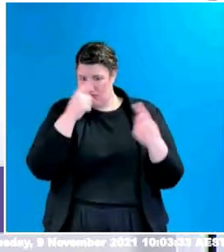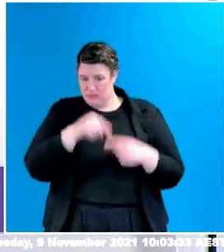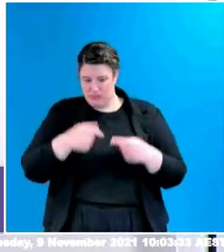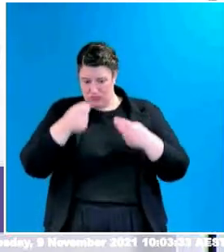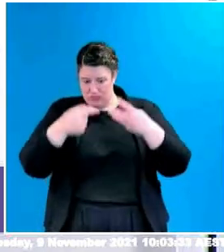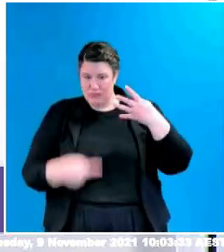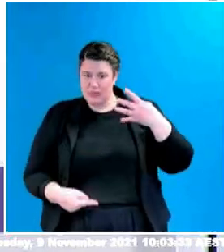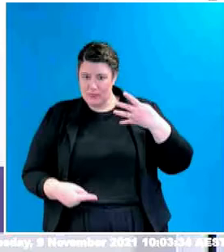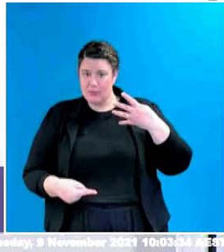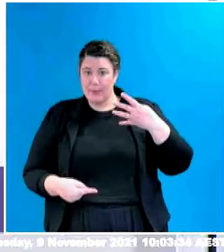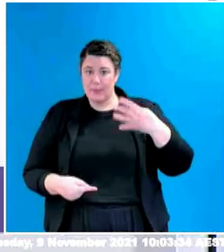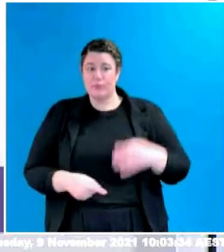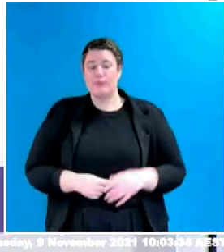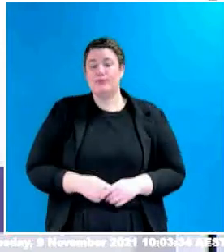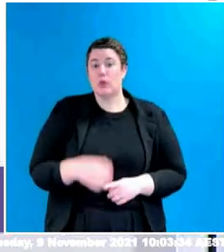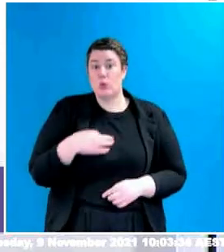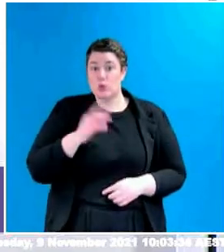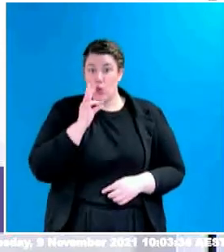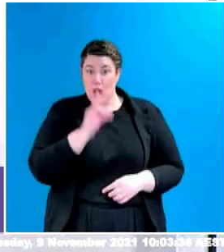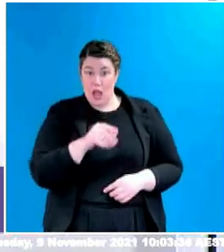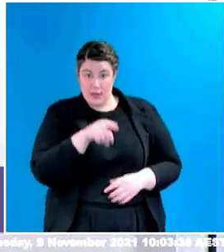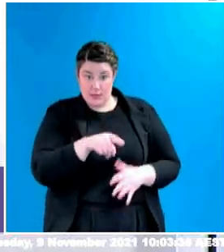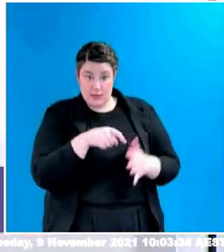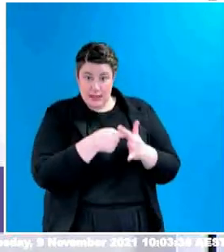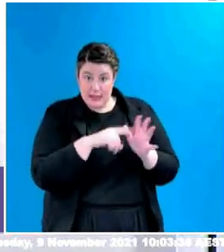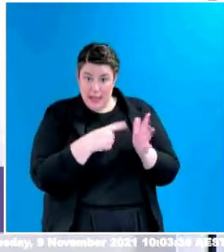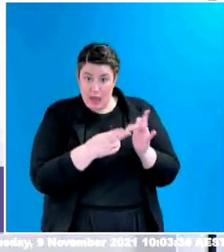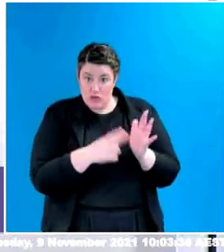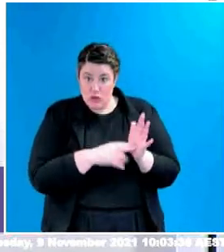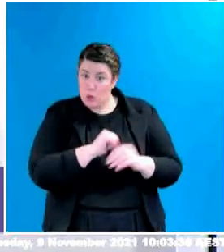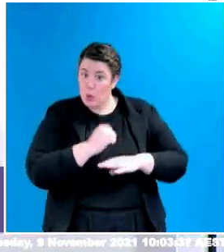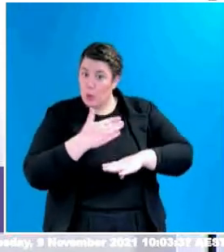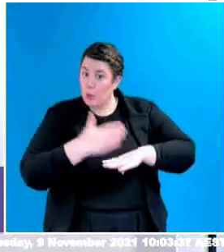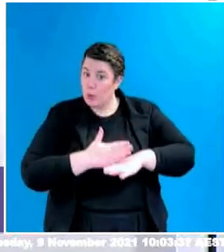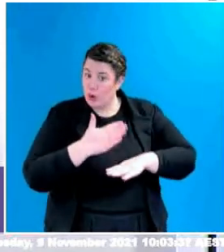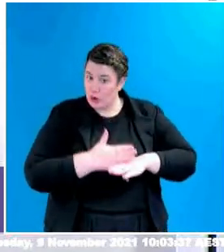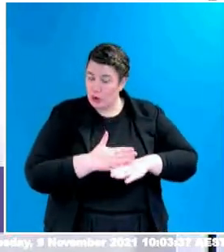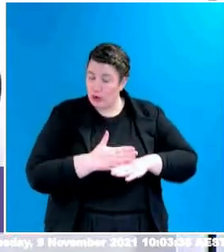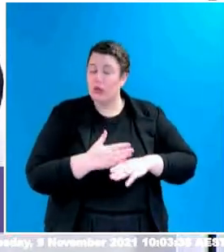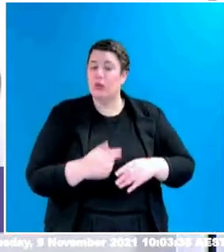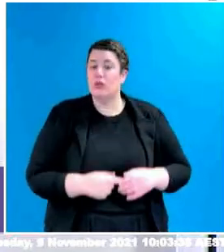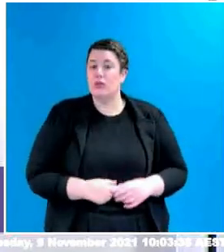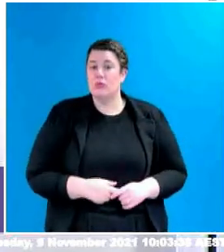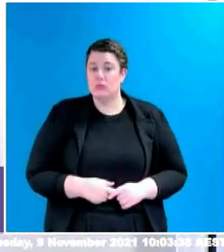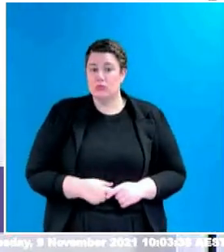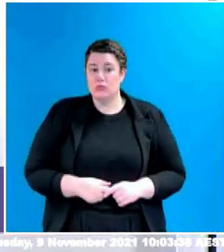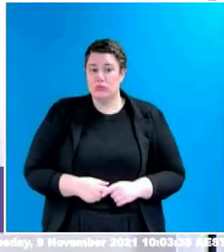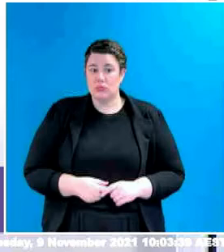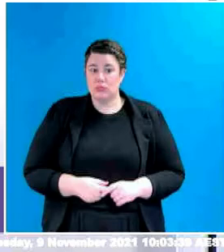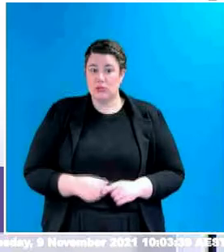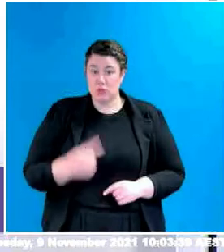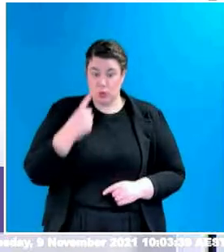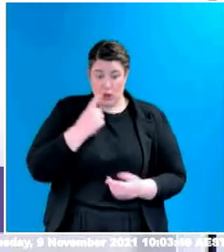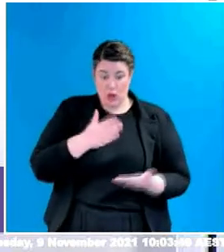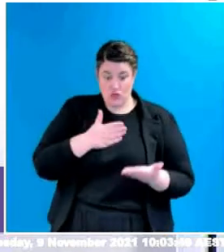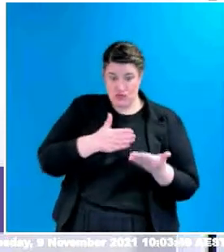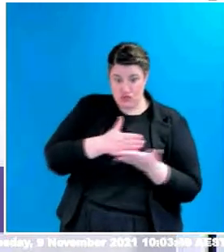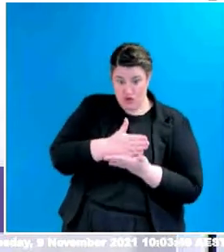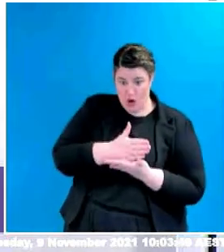Ms Toohey, in the work you do, do you have to look at a right and a limitation together?